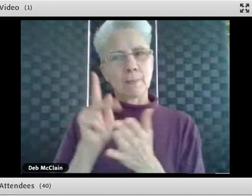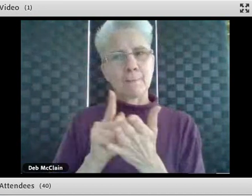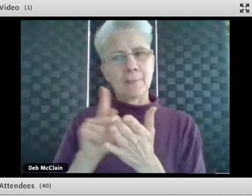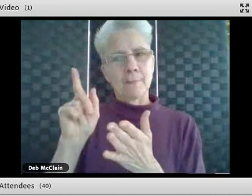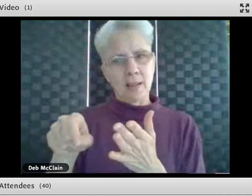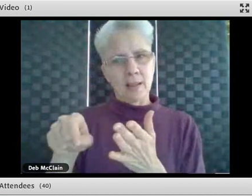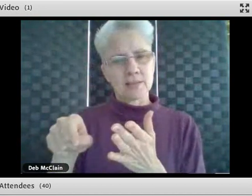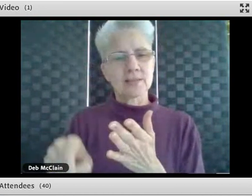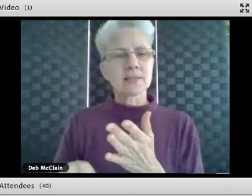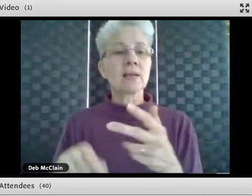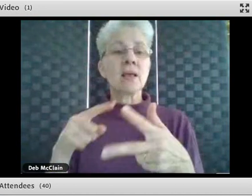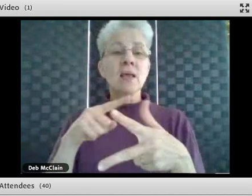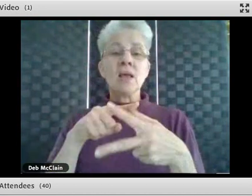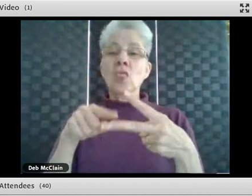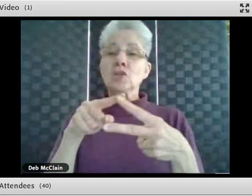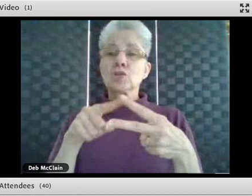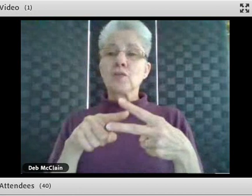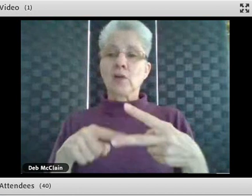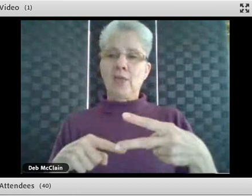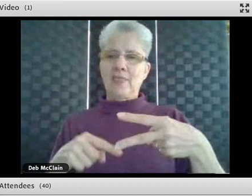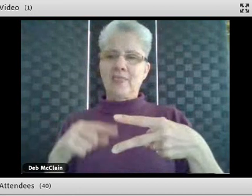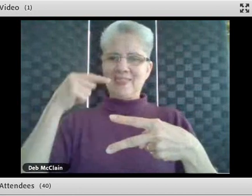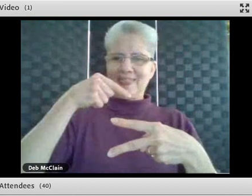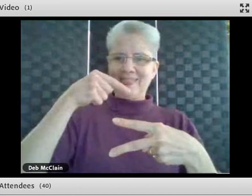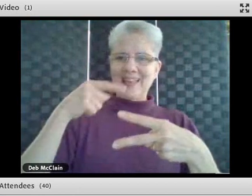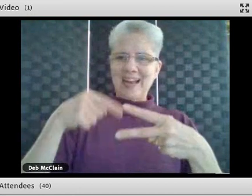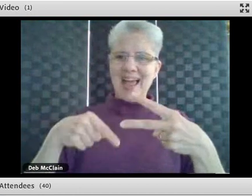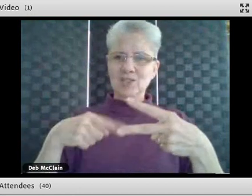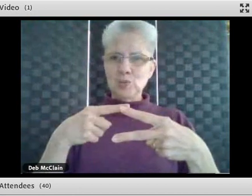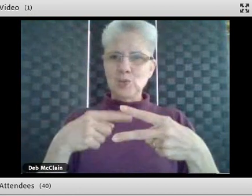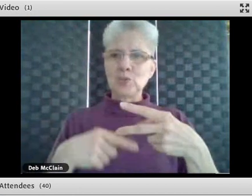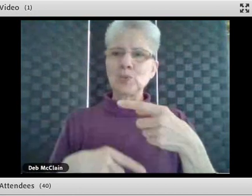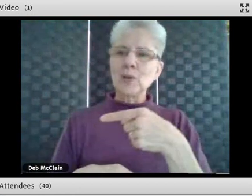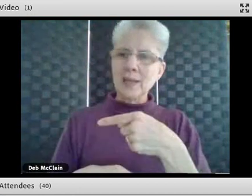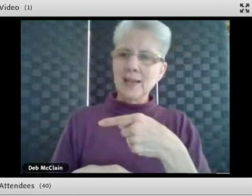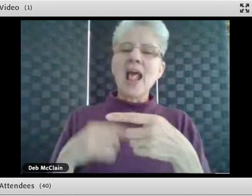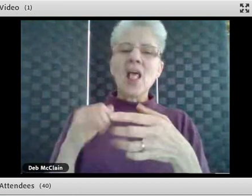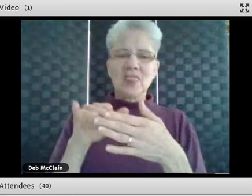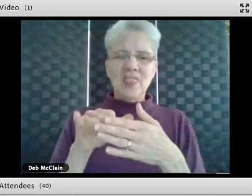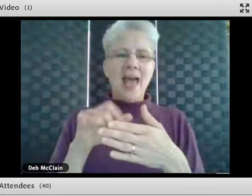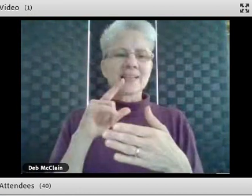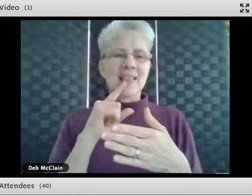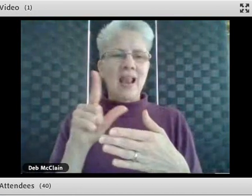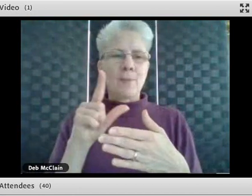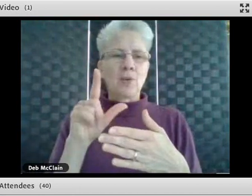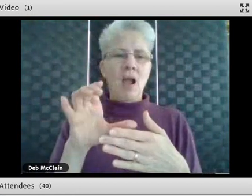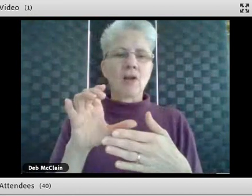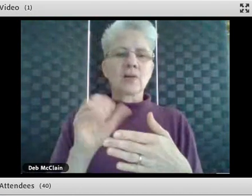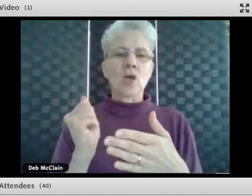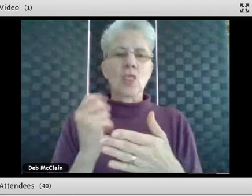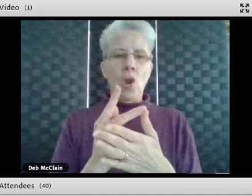And the two free sources are the LC Authorities website. That's, once again, the Library of Congress' Authority file.